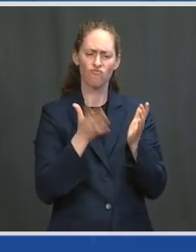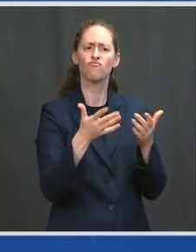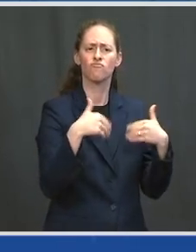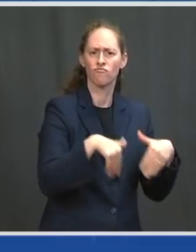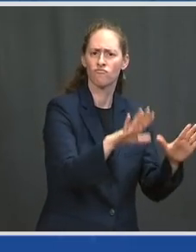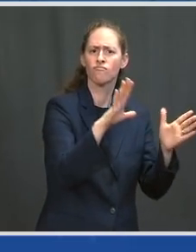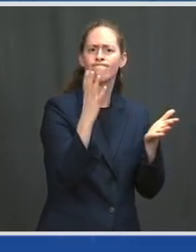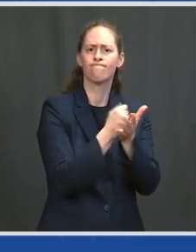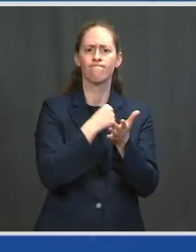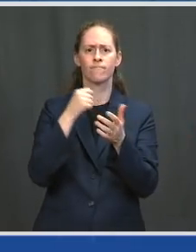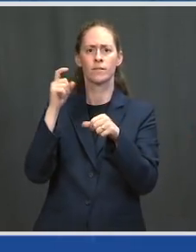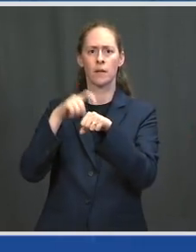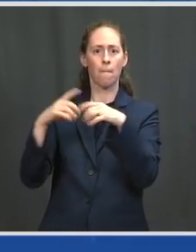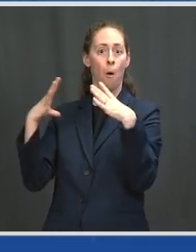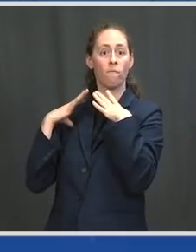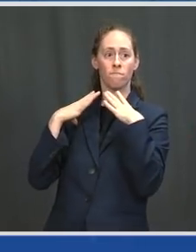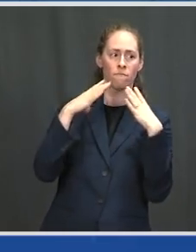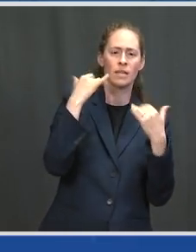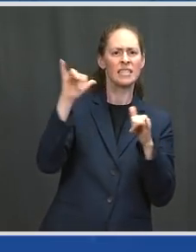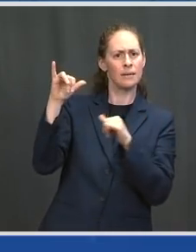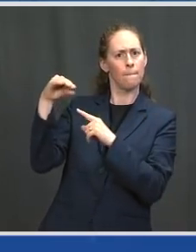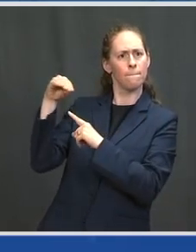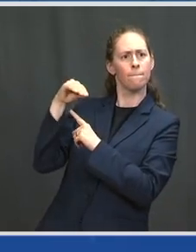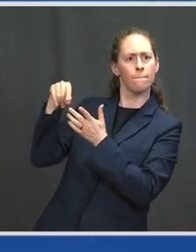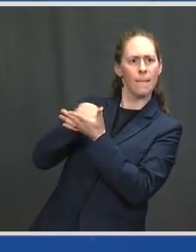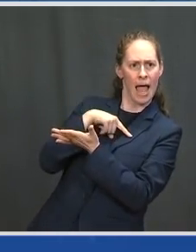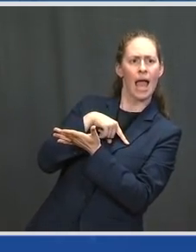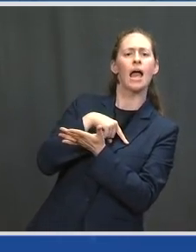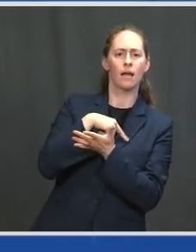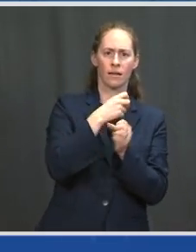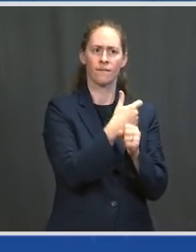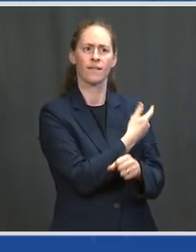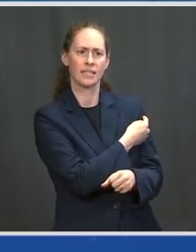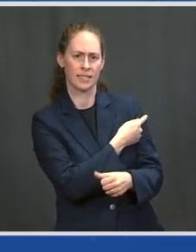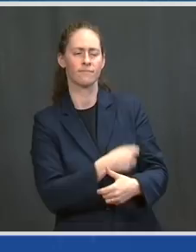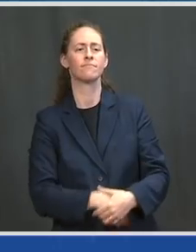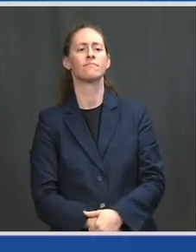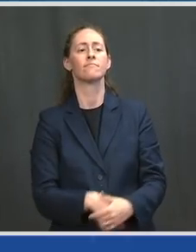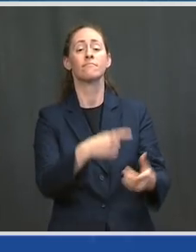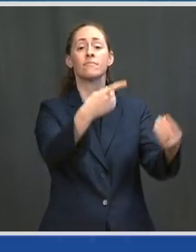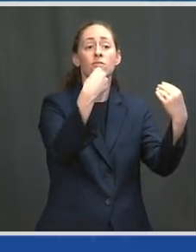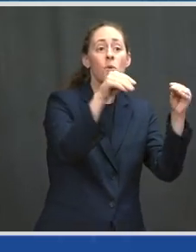More grocery and retail stores and sports teams are providing discounts and promotions